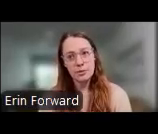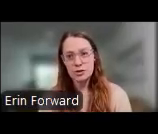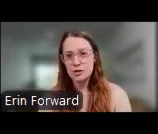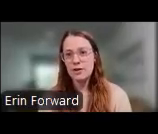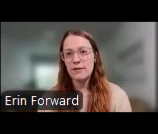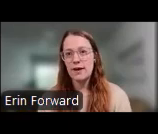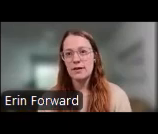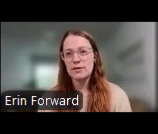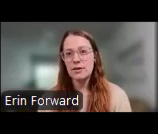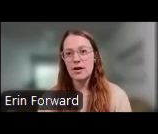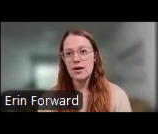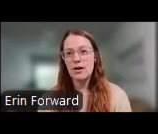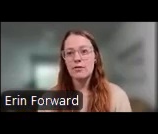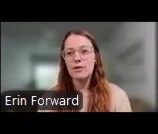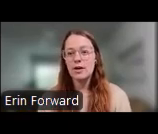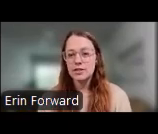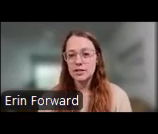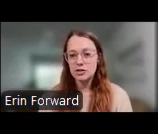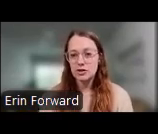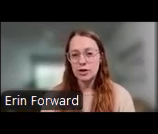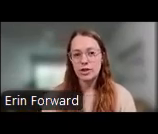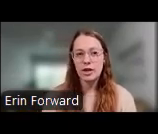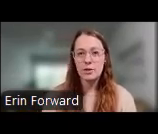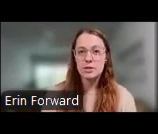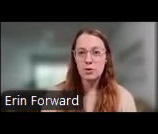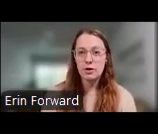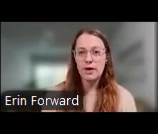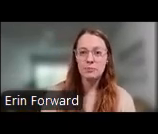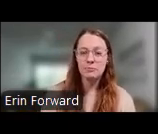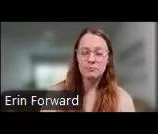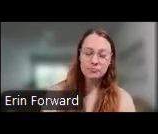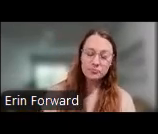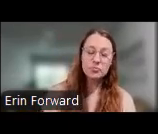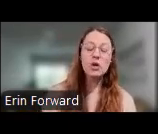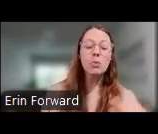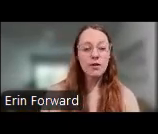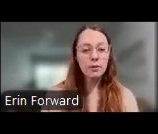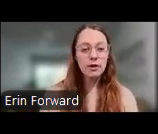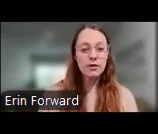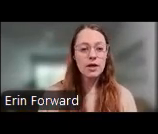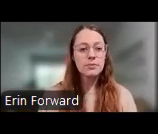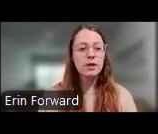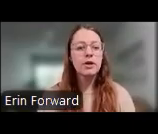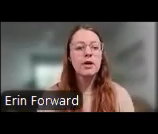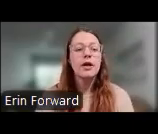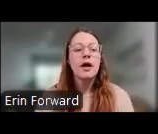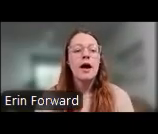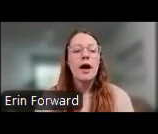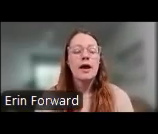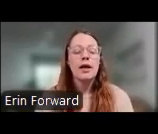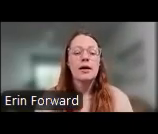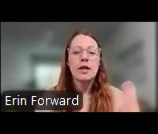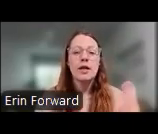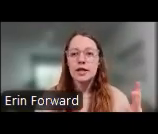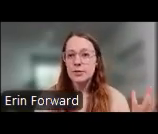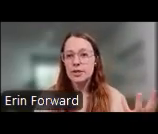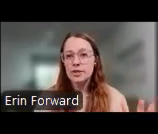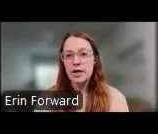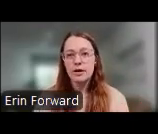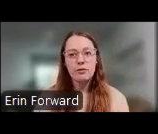inpatient that saw all of the autistic children and helped support them while they were in the hospital. I am an expert dir